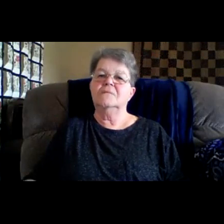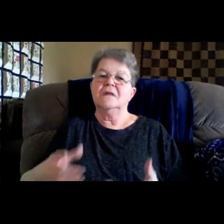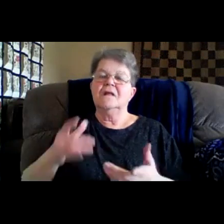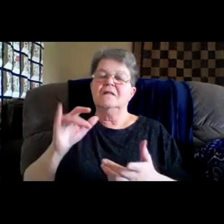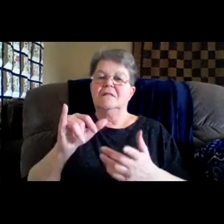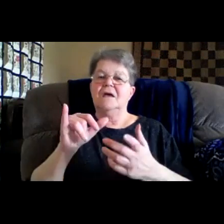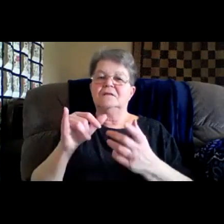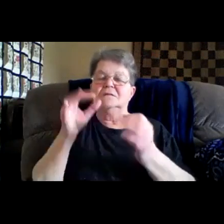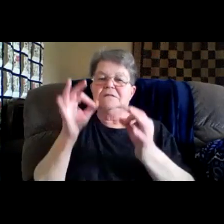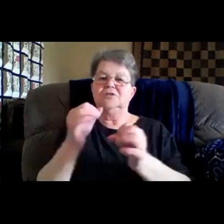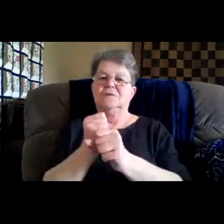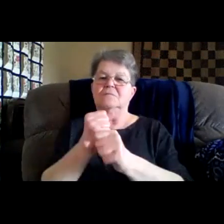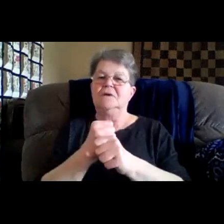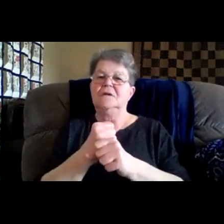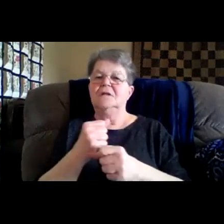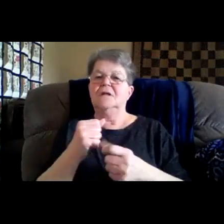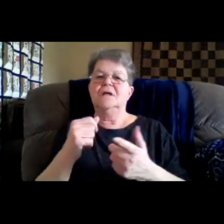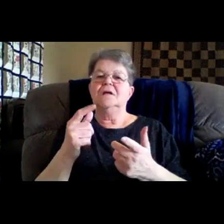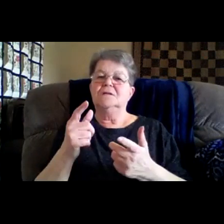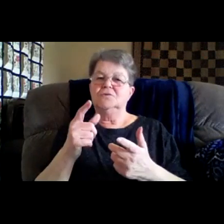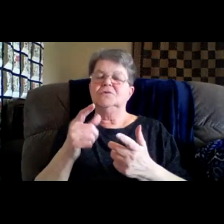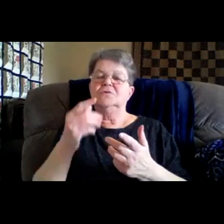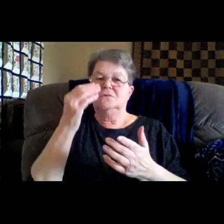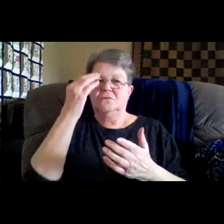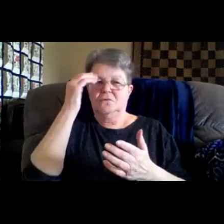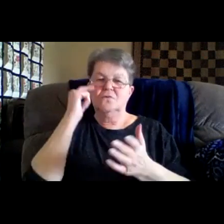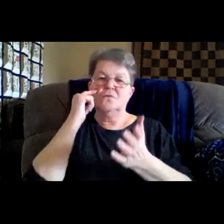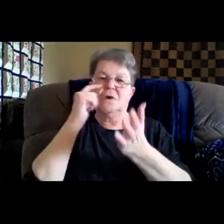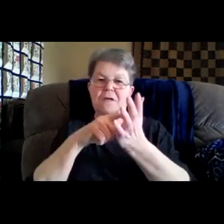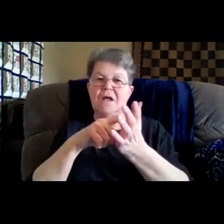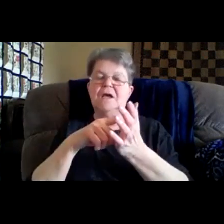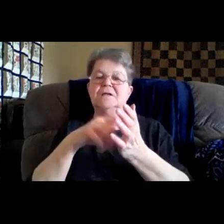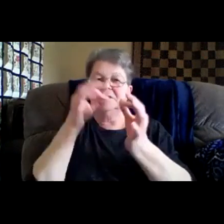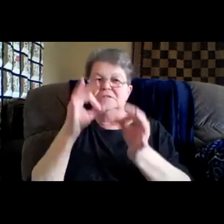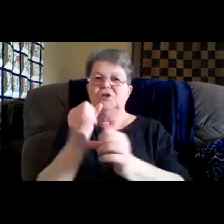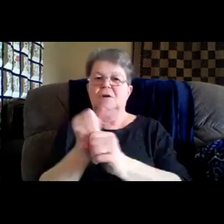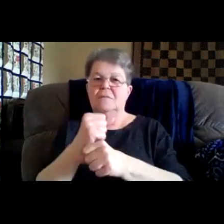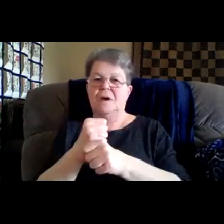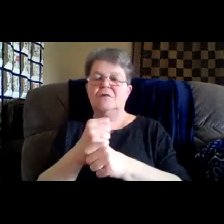is acknowledged as a decision maker, then they are really choosing who it is they go to for support.